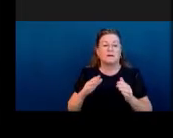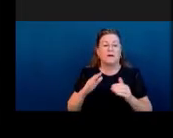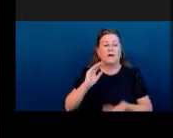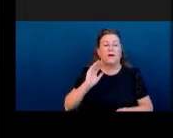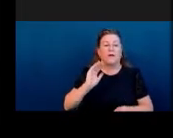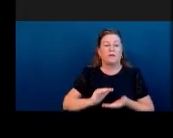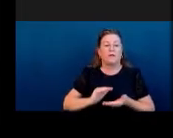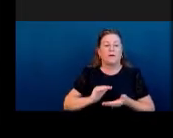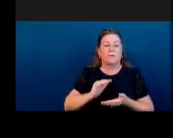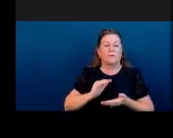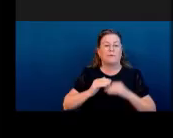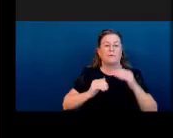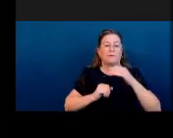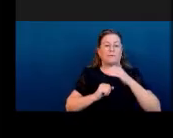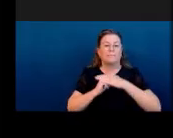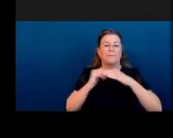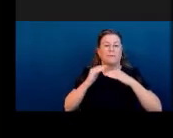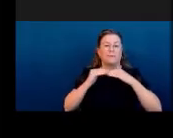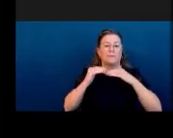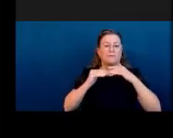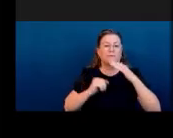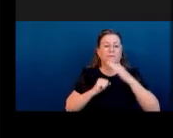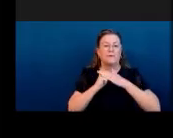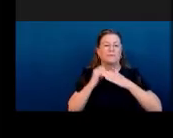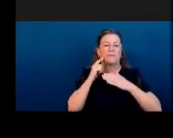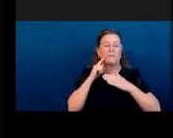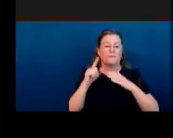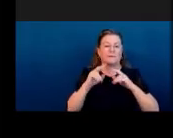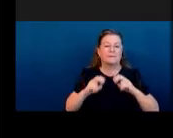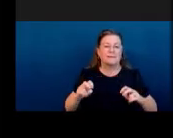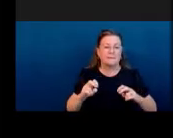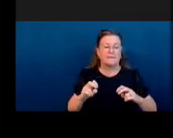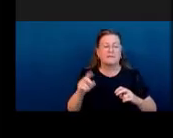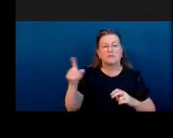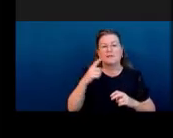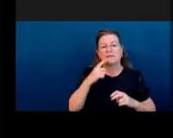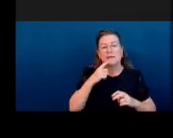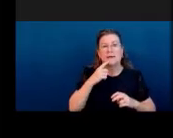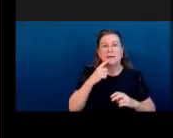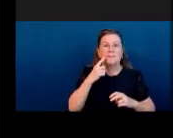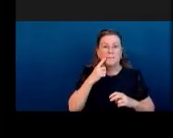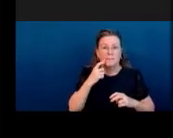for them, because she says, with difficulties with introception,